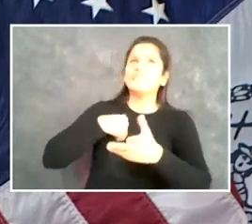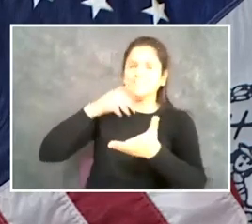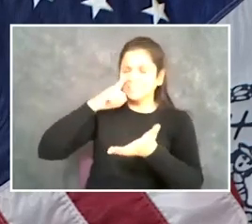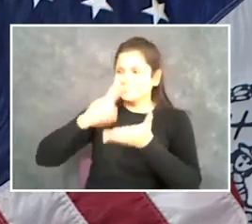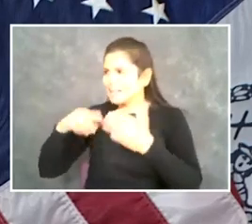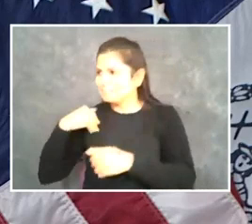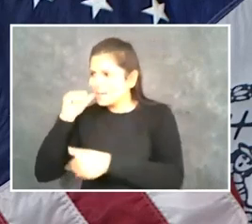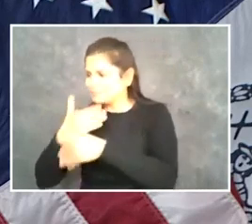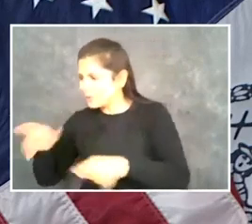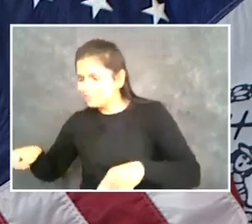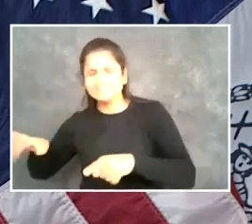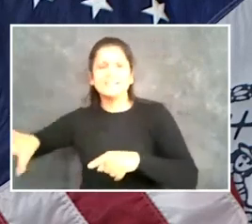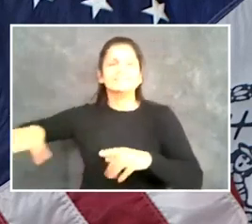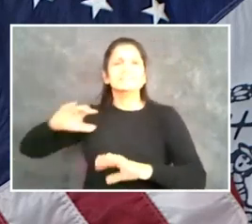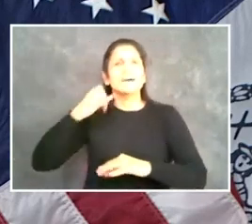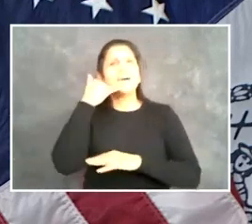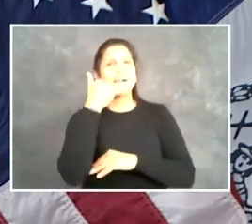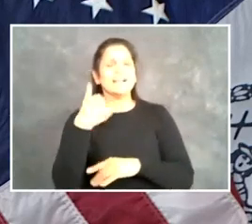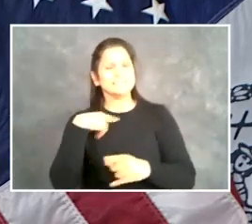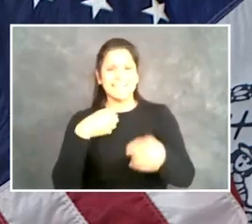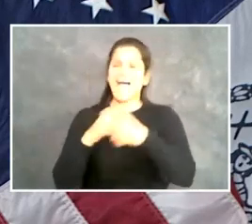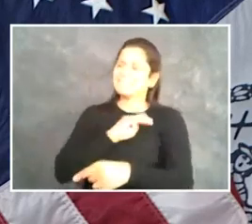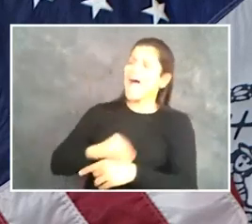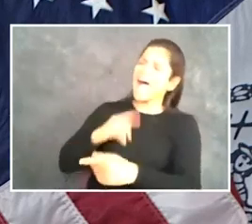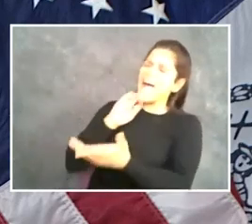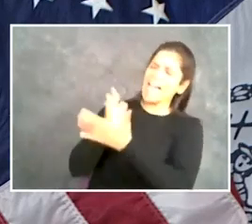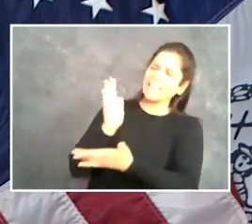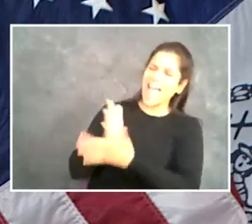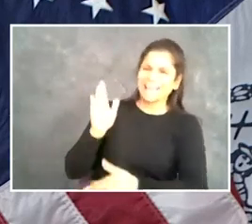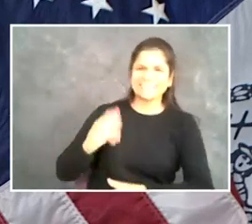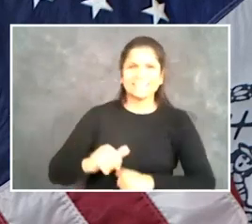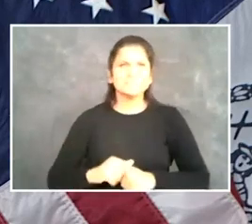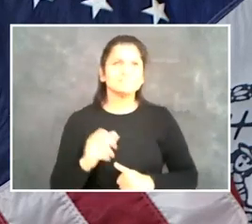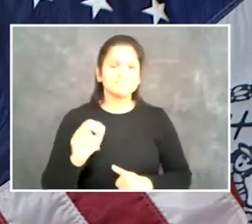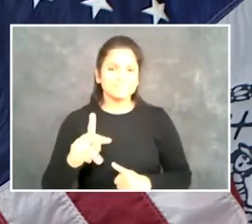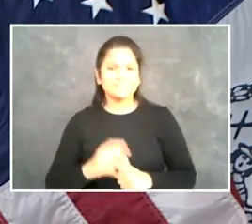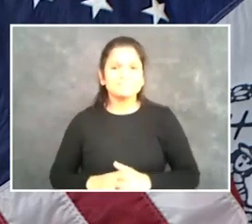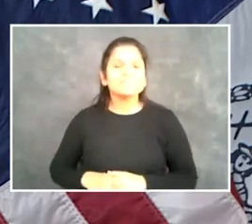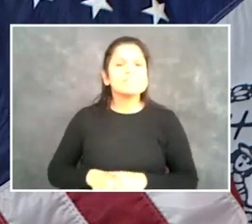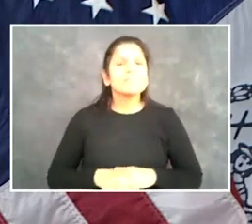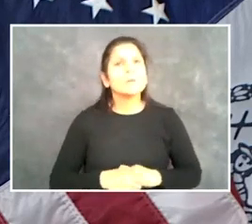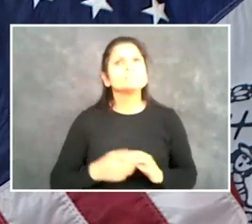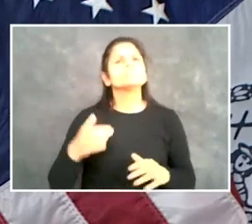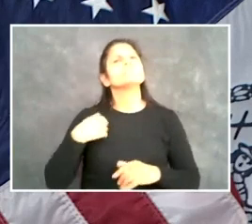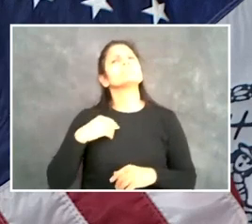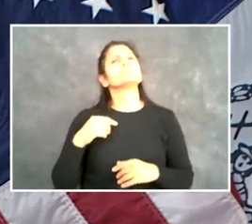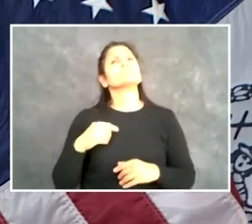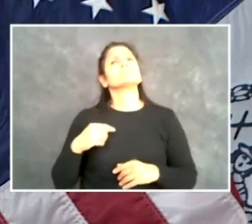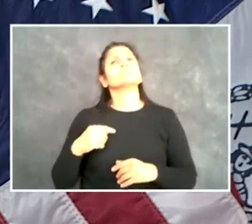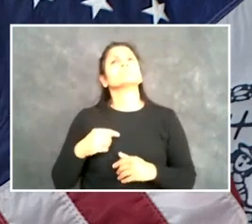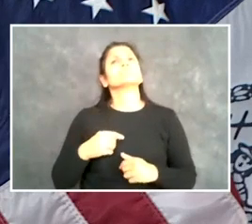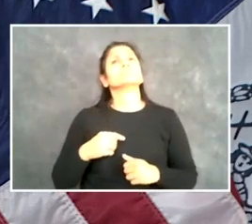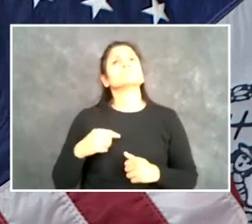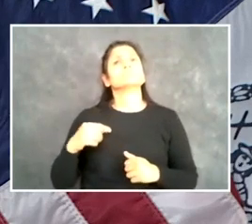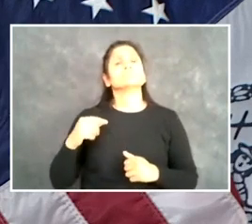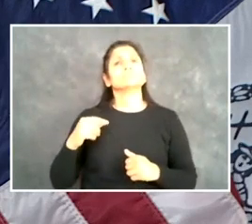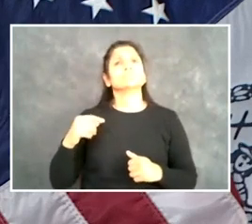Reporter: MR. MAYOR, HOW ARE YOU DOING? I'M JUST CHECKING ON MY